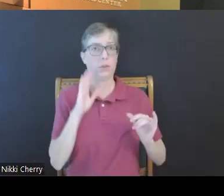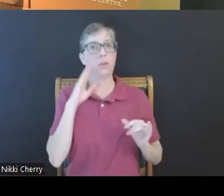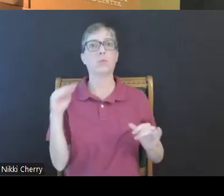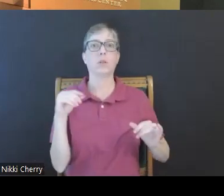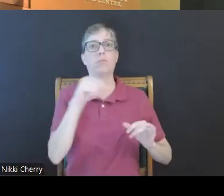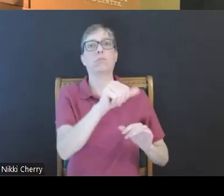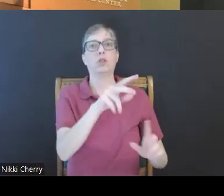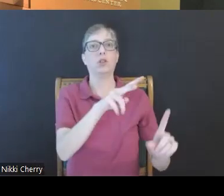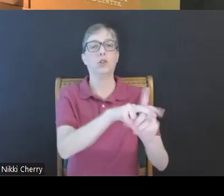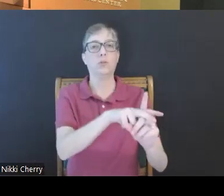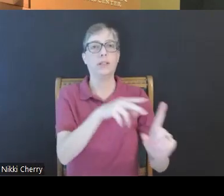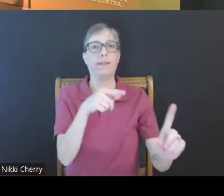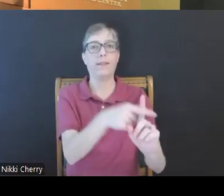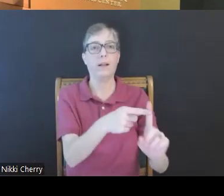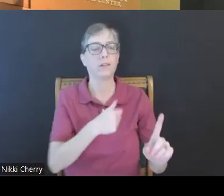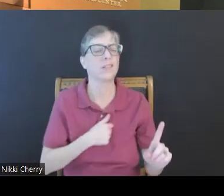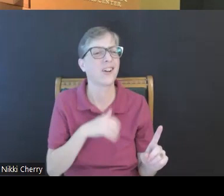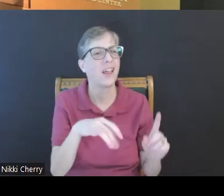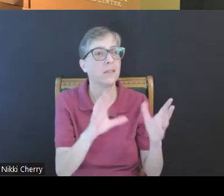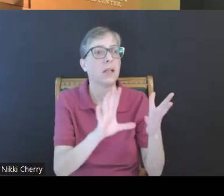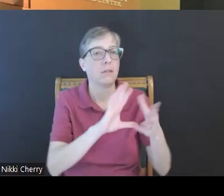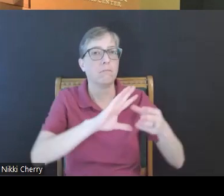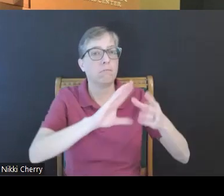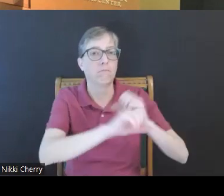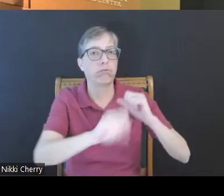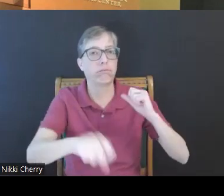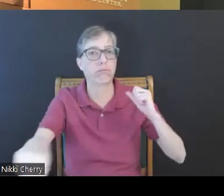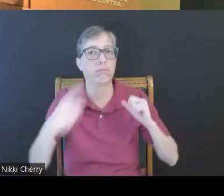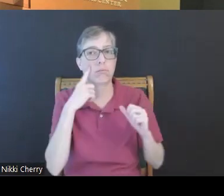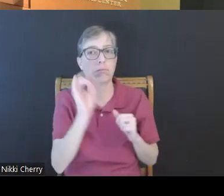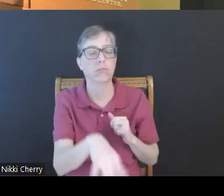sorry that was a very long-winded answer to this question uh other thoughts questions we do have